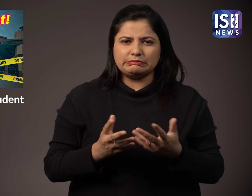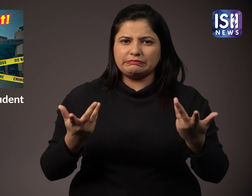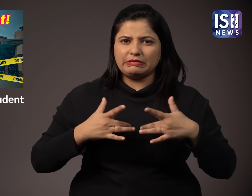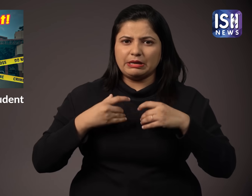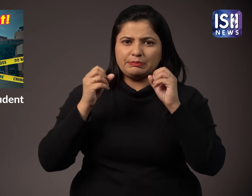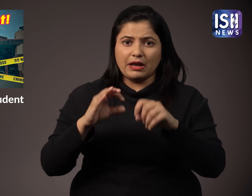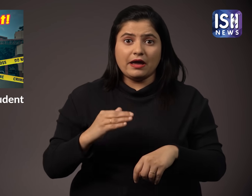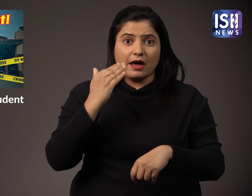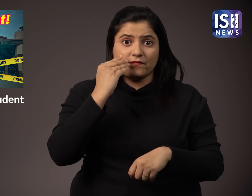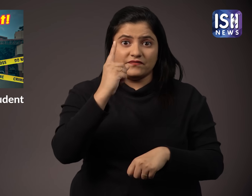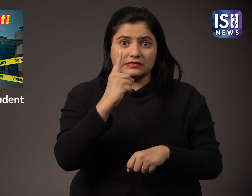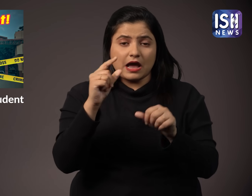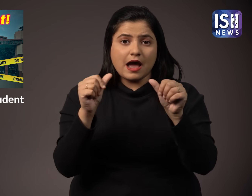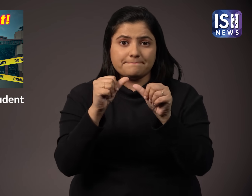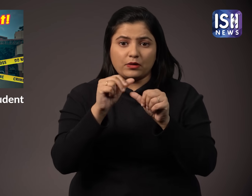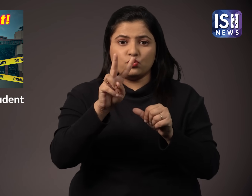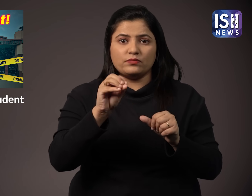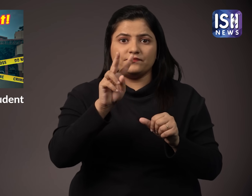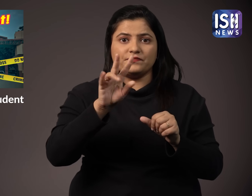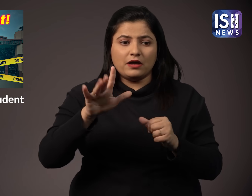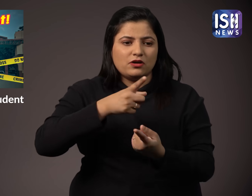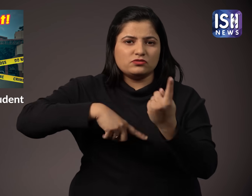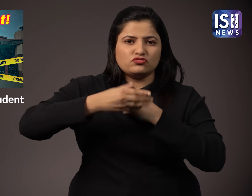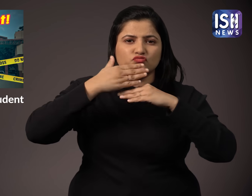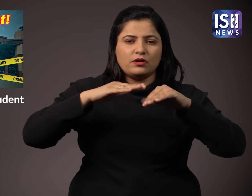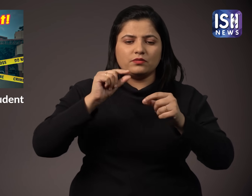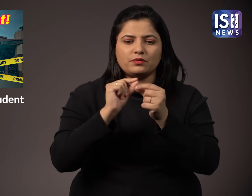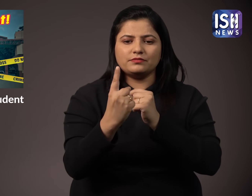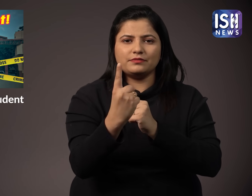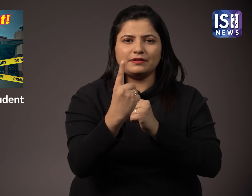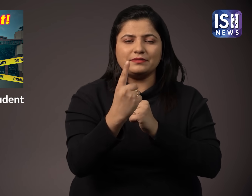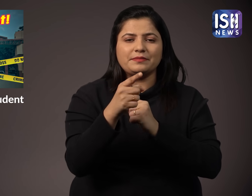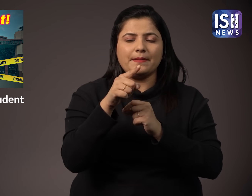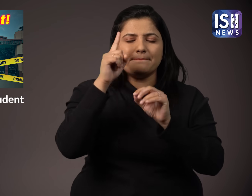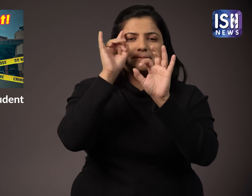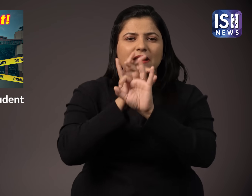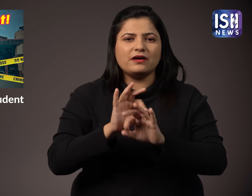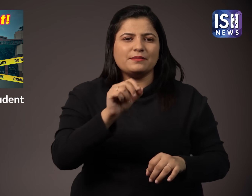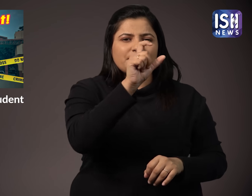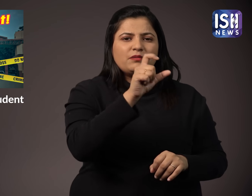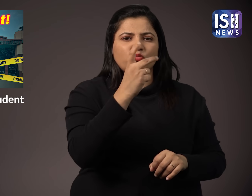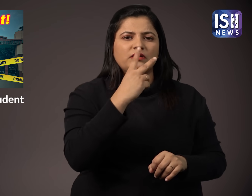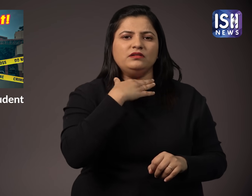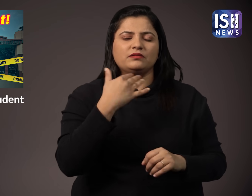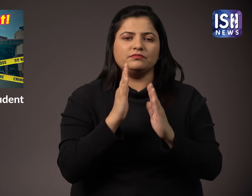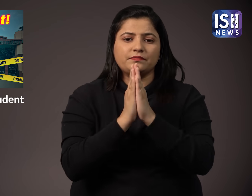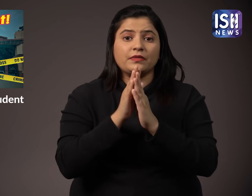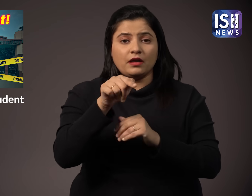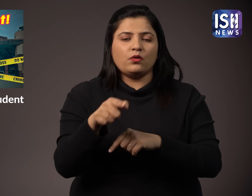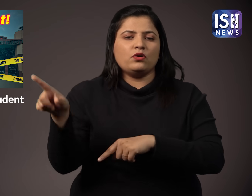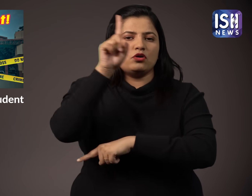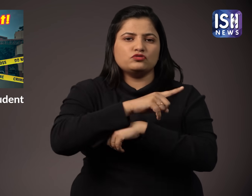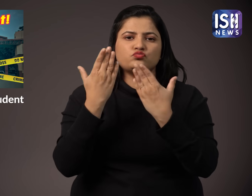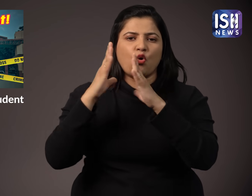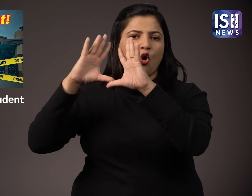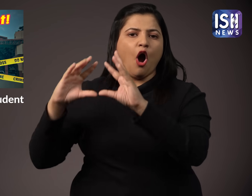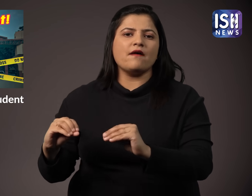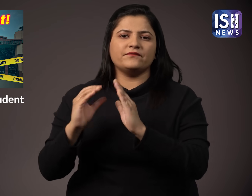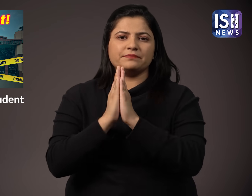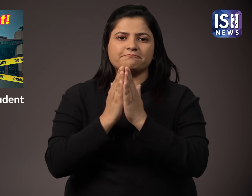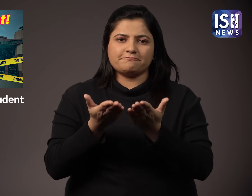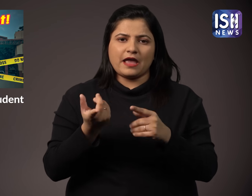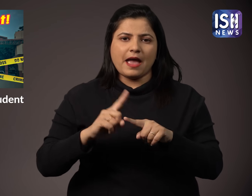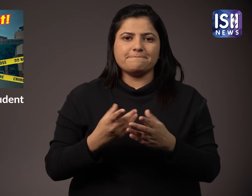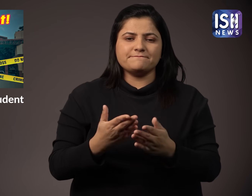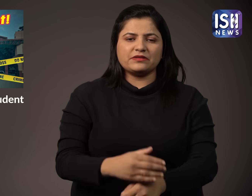On 1st April 2025, students led a candle march to commemorate the memories of the two students and the college was shut.